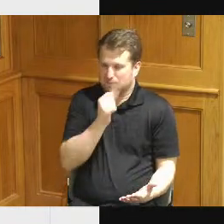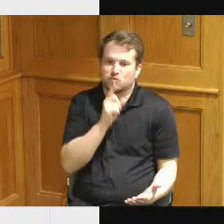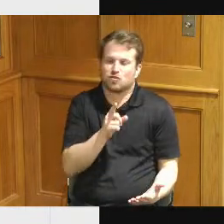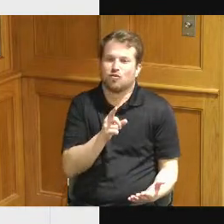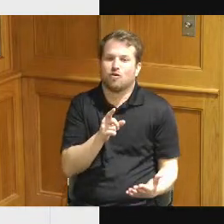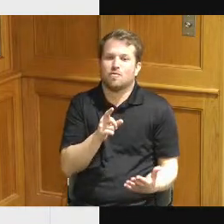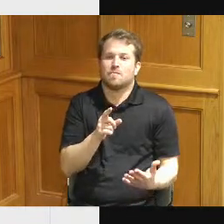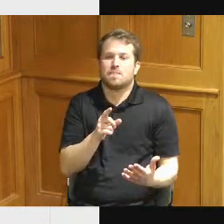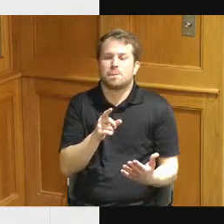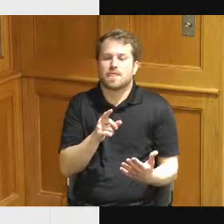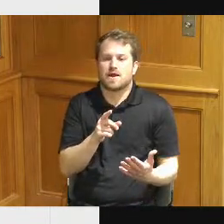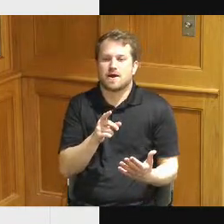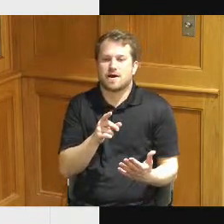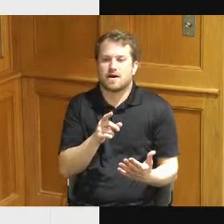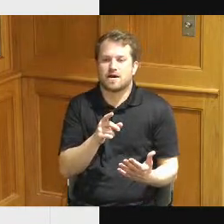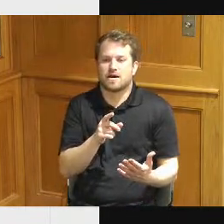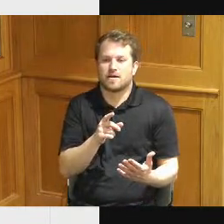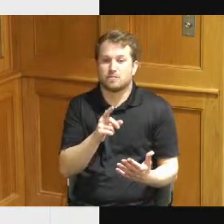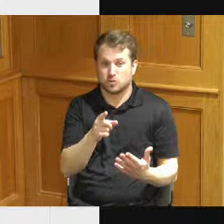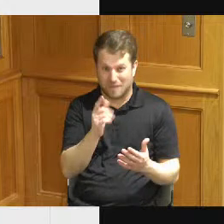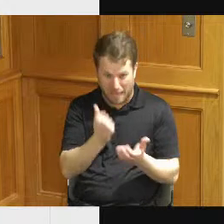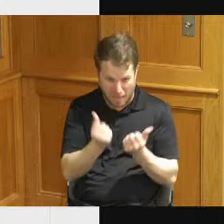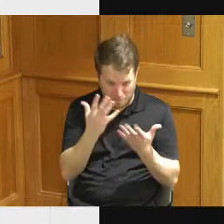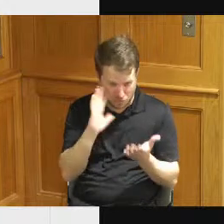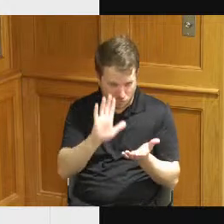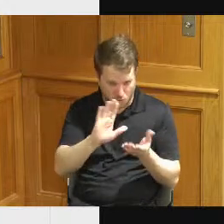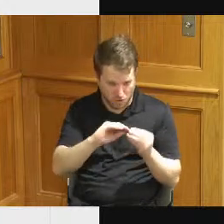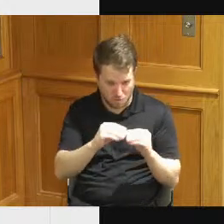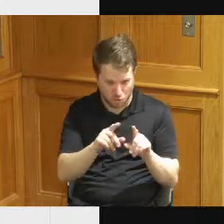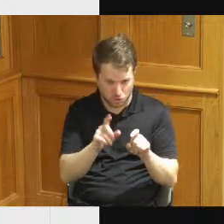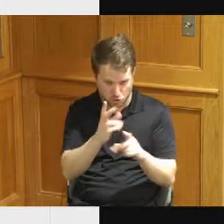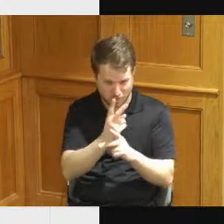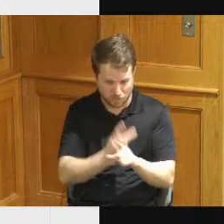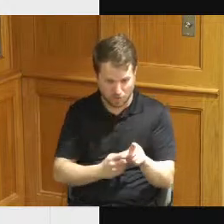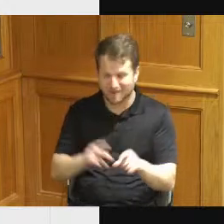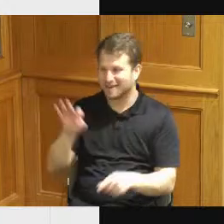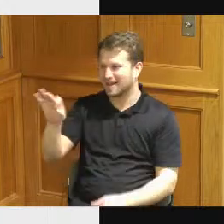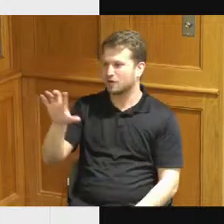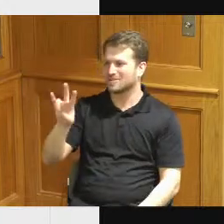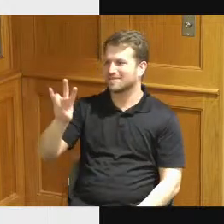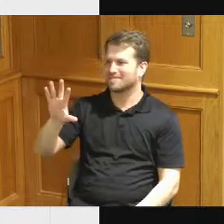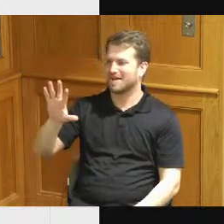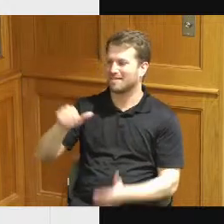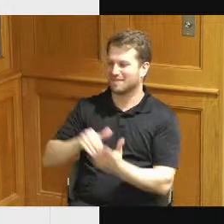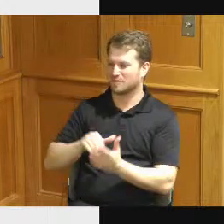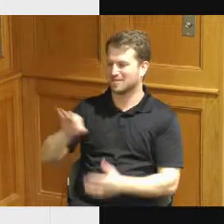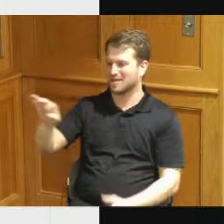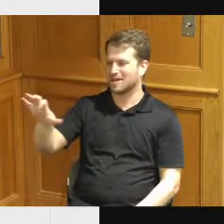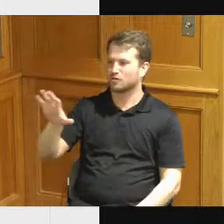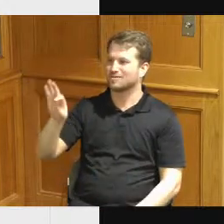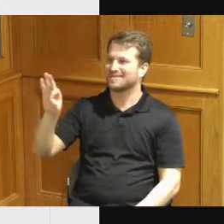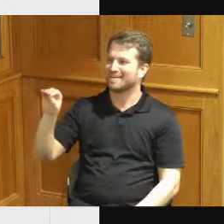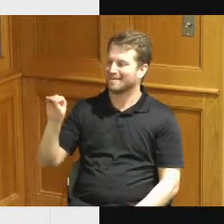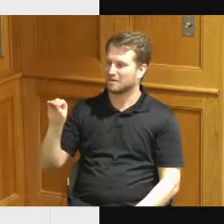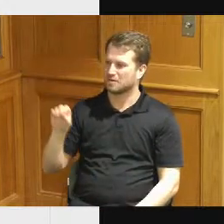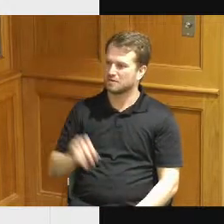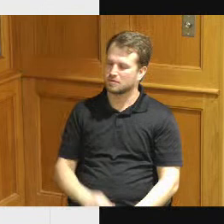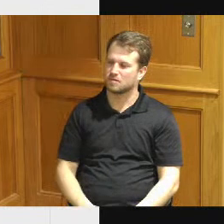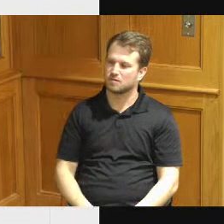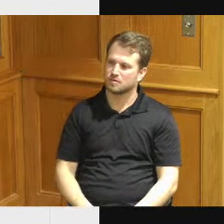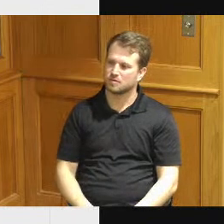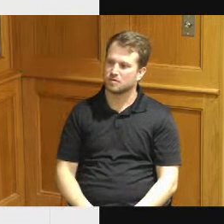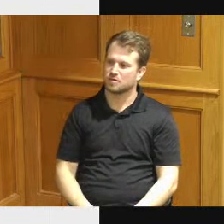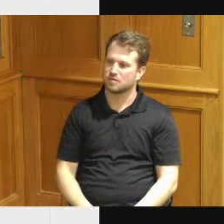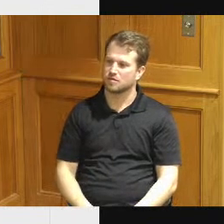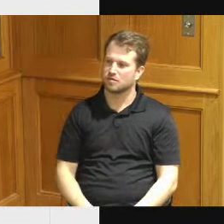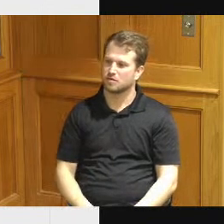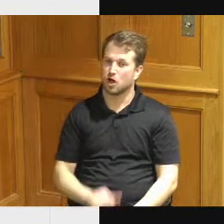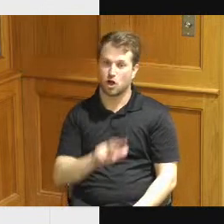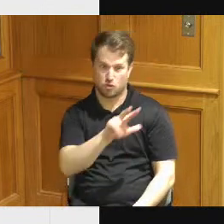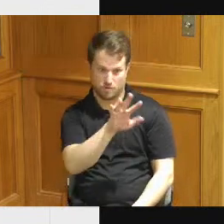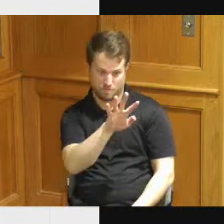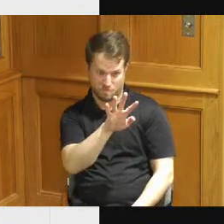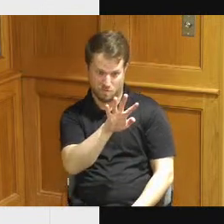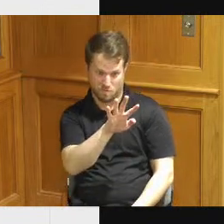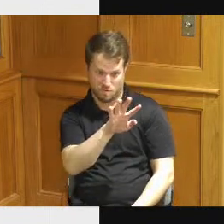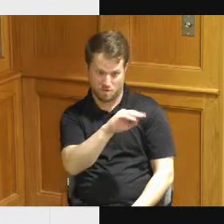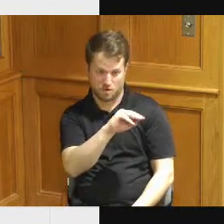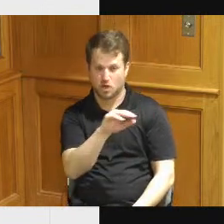even at I'm sorry you came up with how much 975 990 dollars on a 34 million dollars which